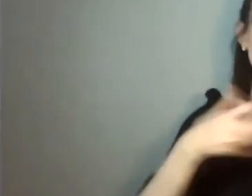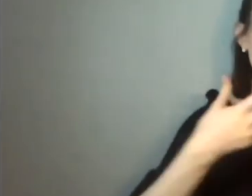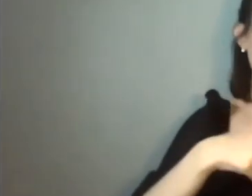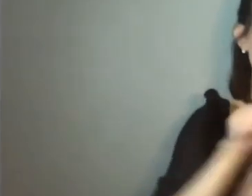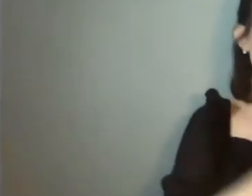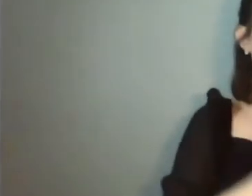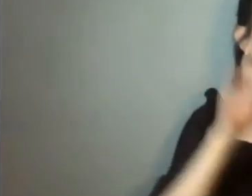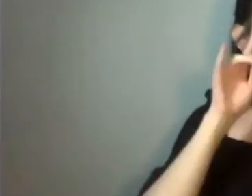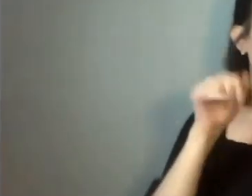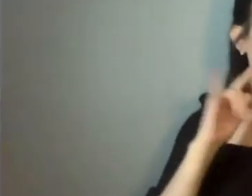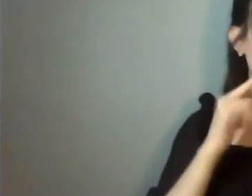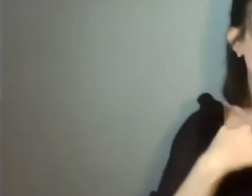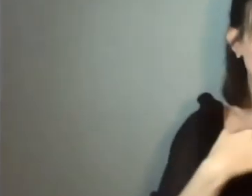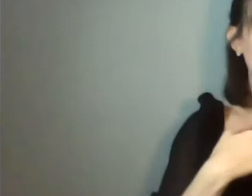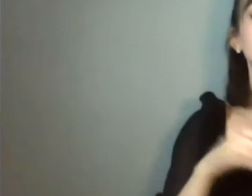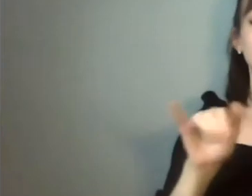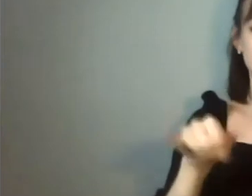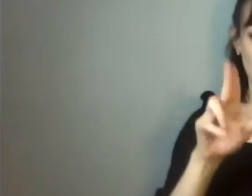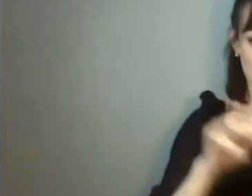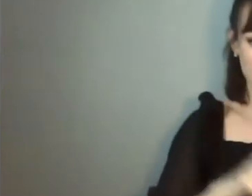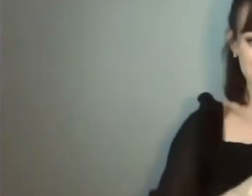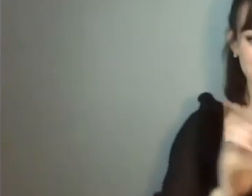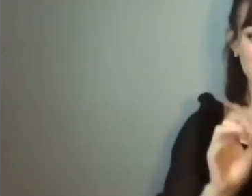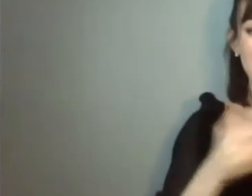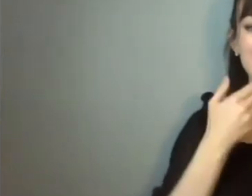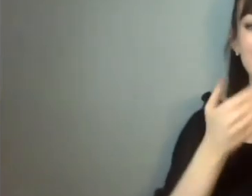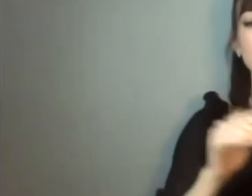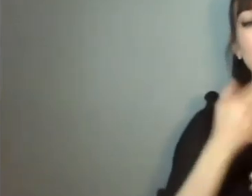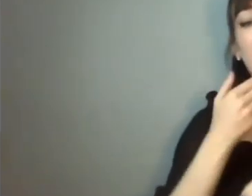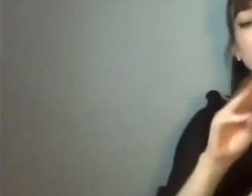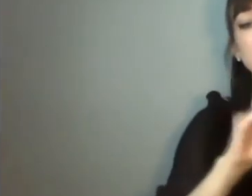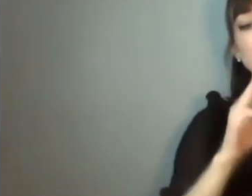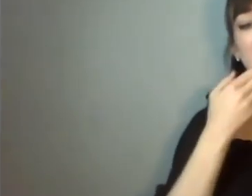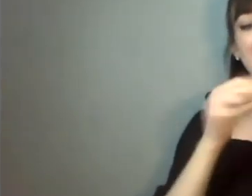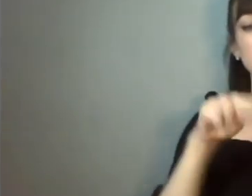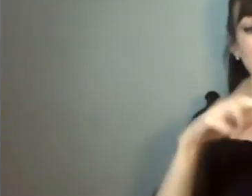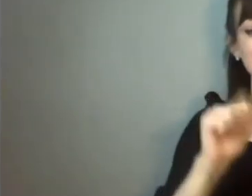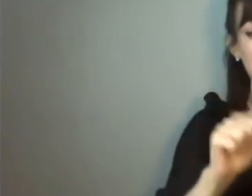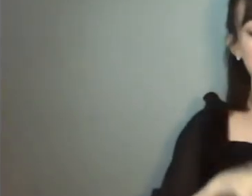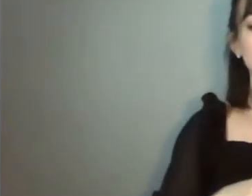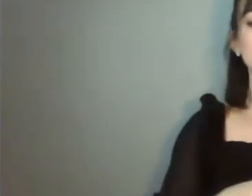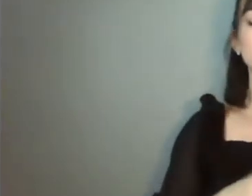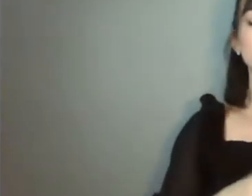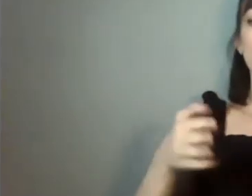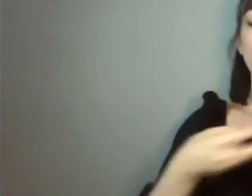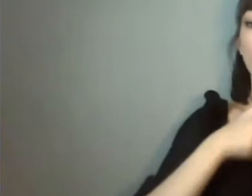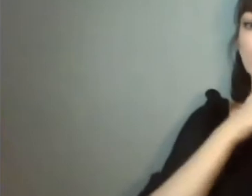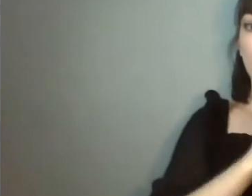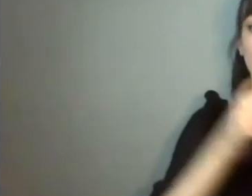: Thank you Patricia and thanks to the NDA. So in terms of the impact, first of all let me